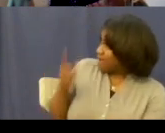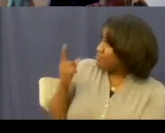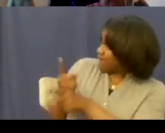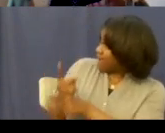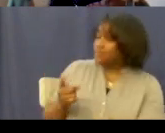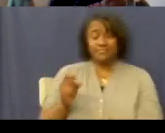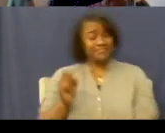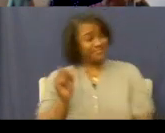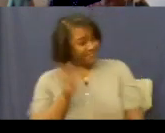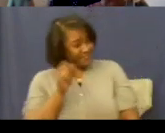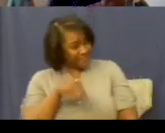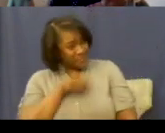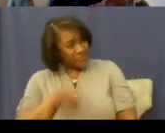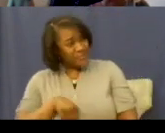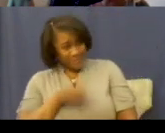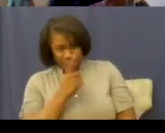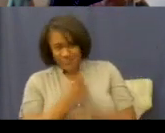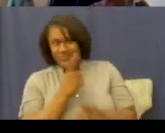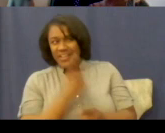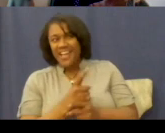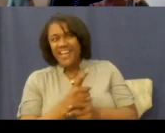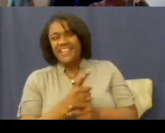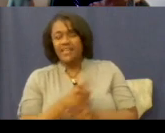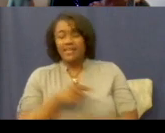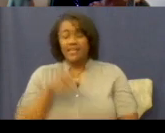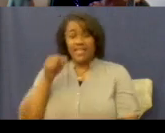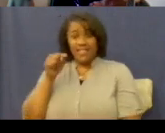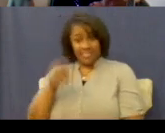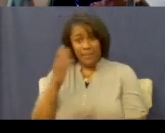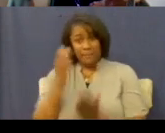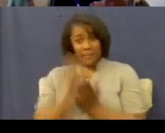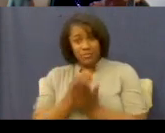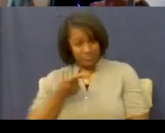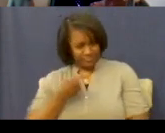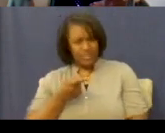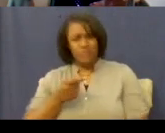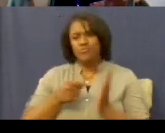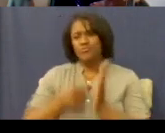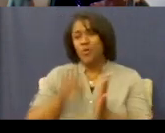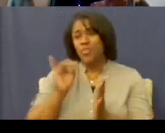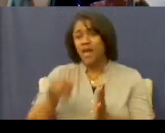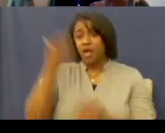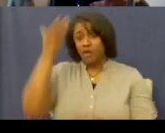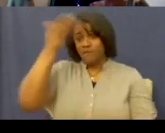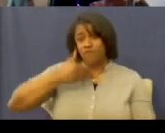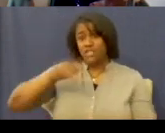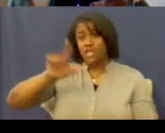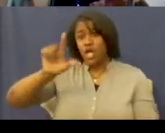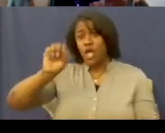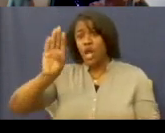And this is a picture that shows that. The frontal lobe does decision making and planning,